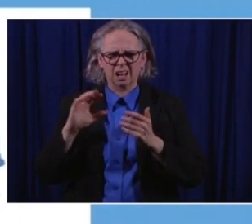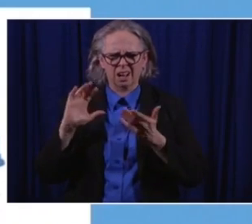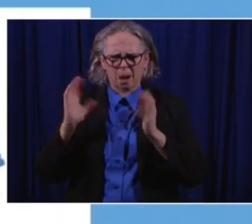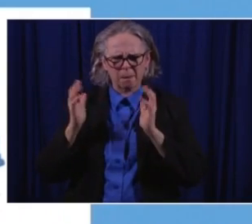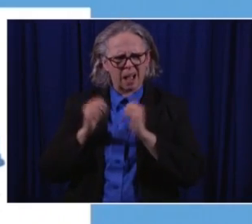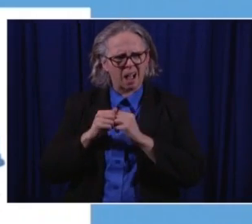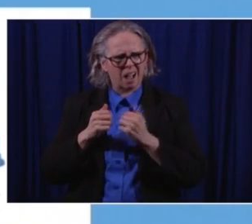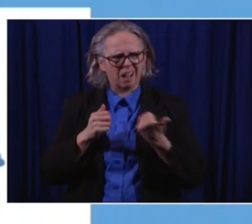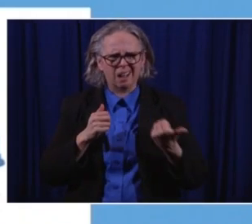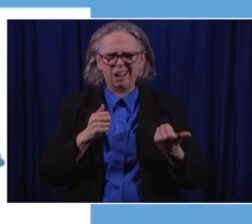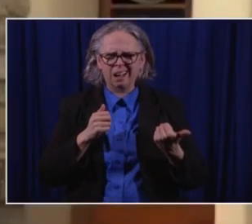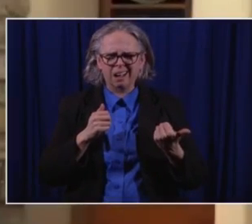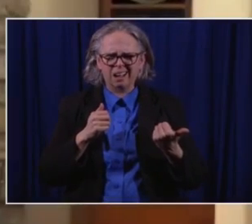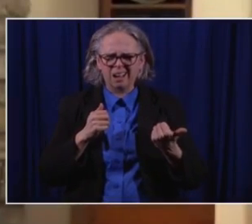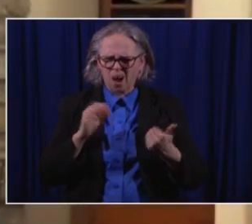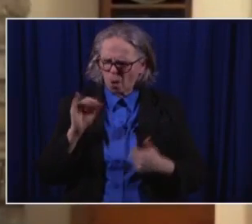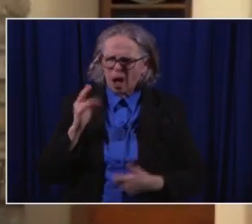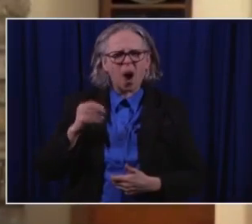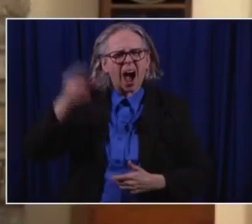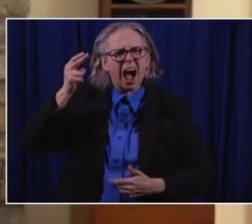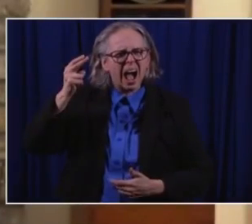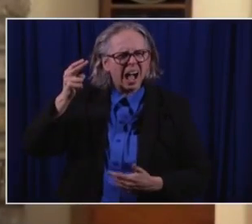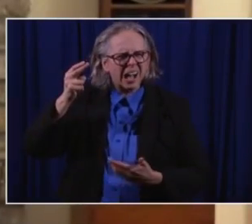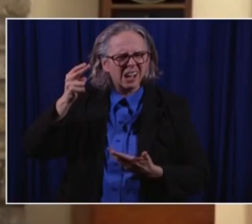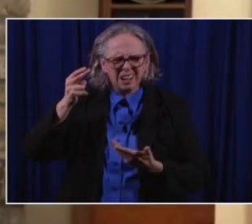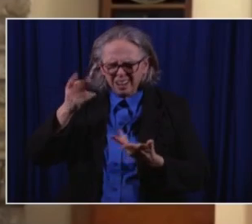Pennsylvania. Our neighboring states West Virginia, Kentucky. Indiana all